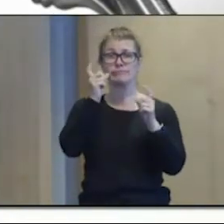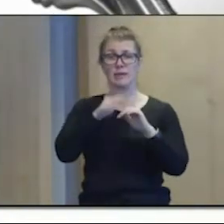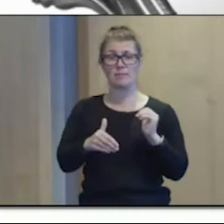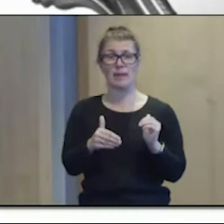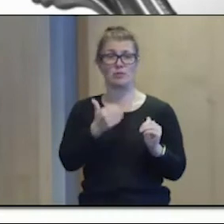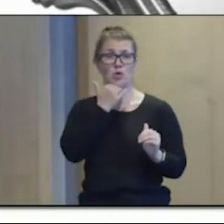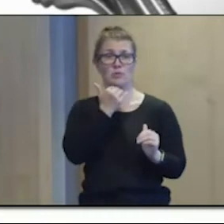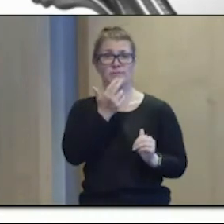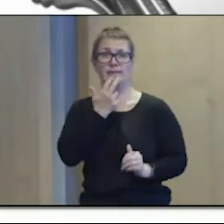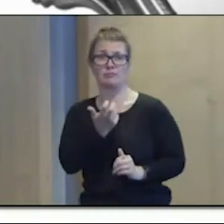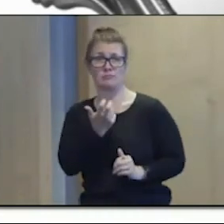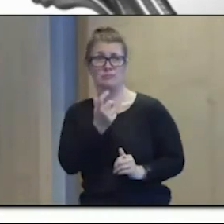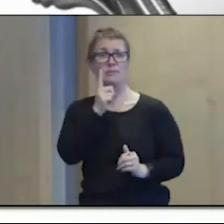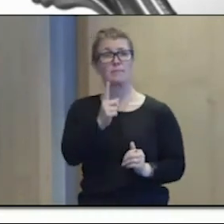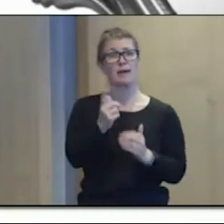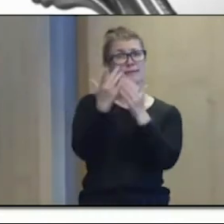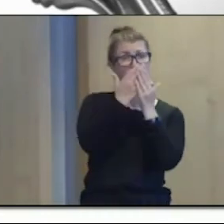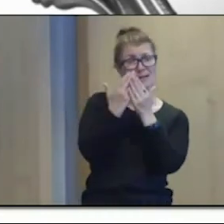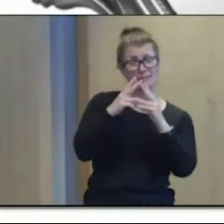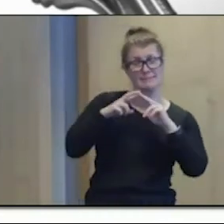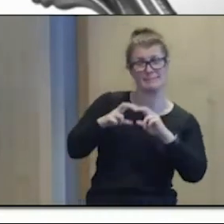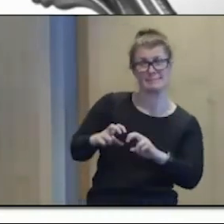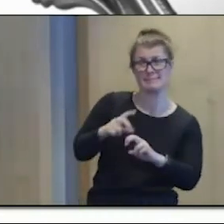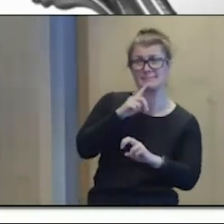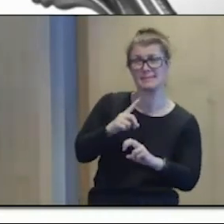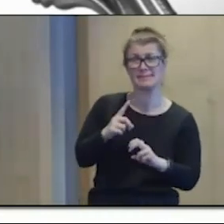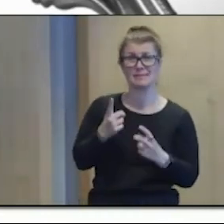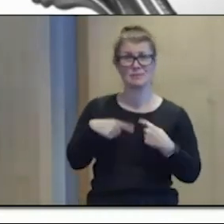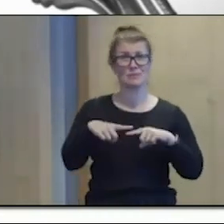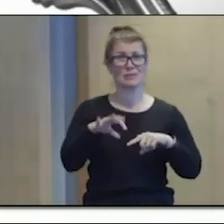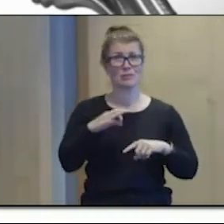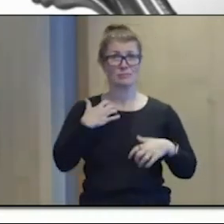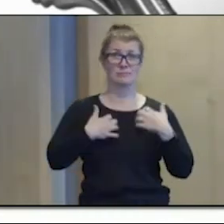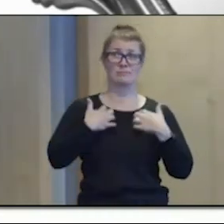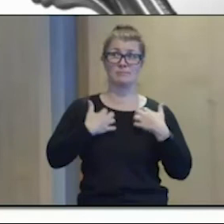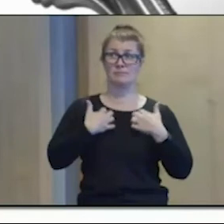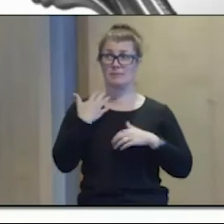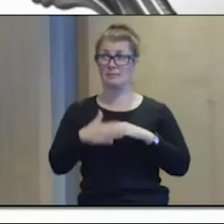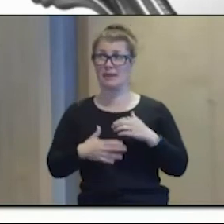However studies also show that we're actually not that excited by electricity because we very